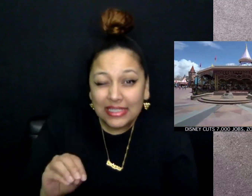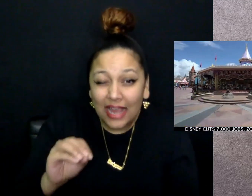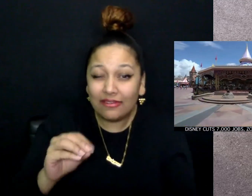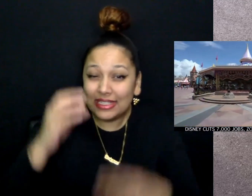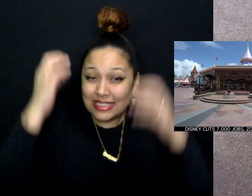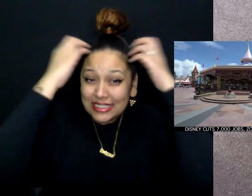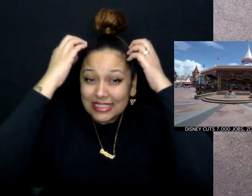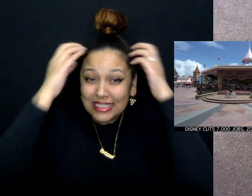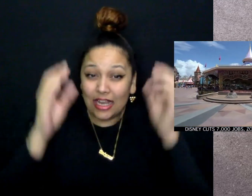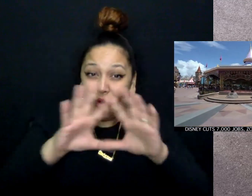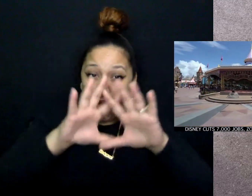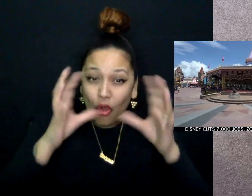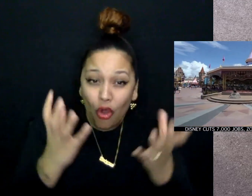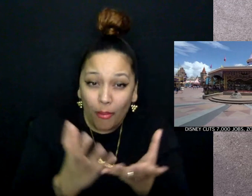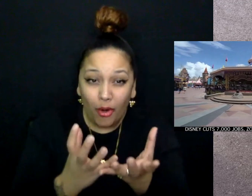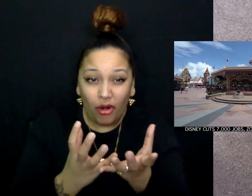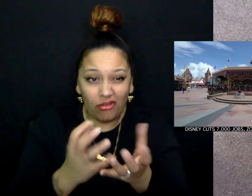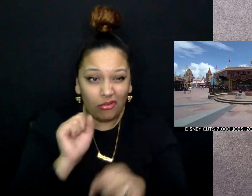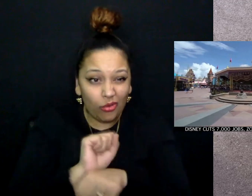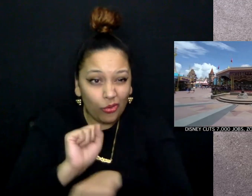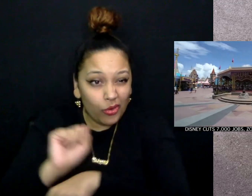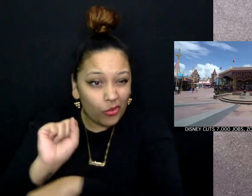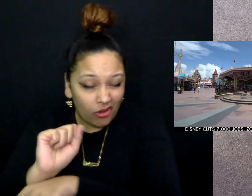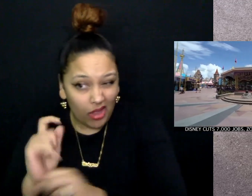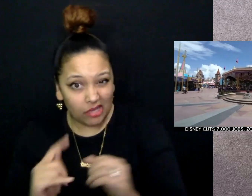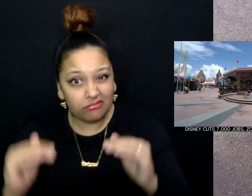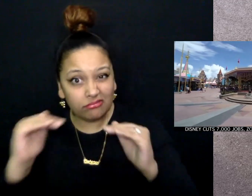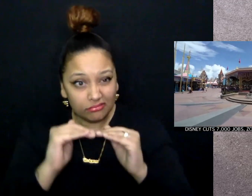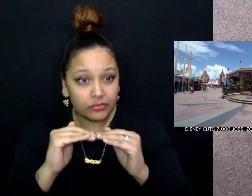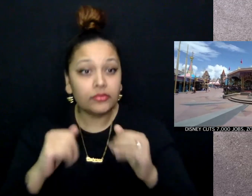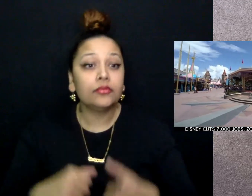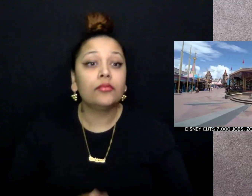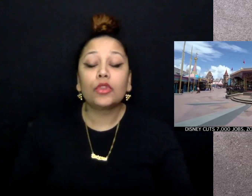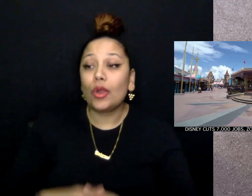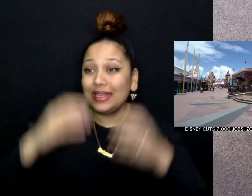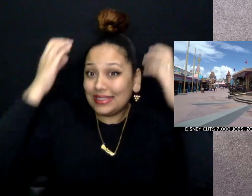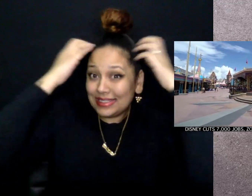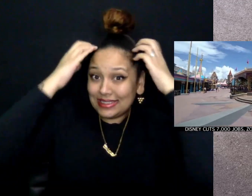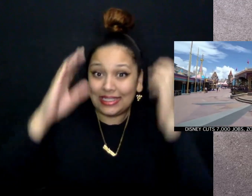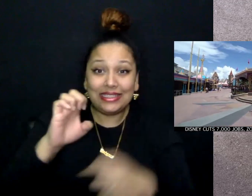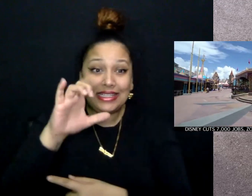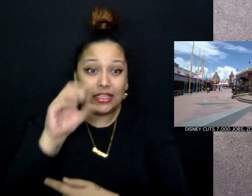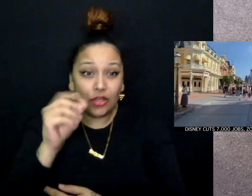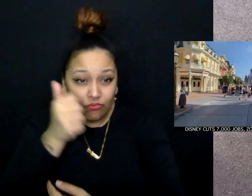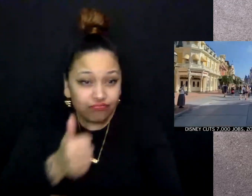the protesters are supporters of former leader jair bolsonaro